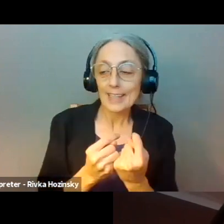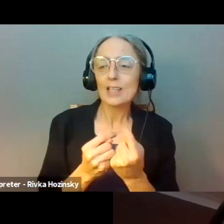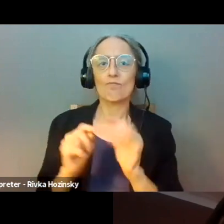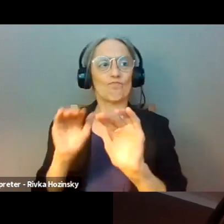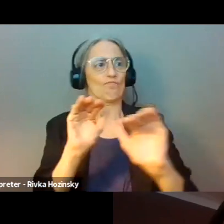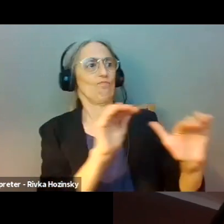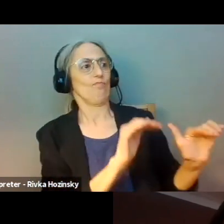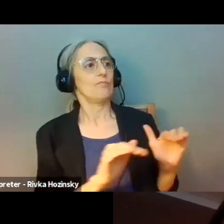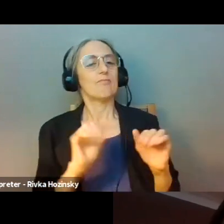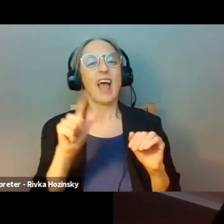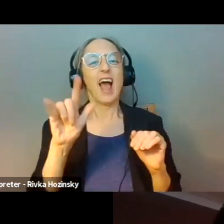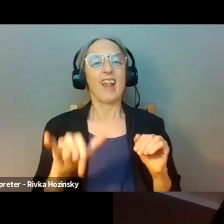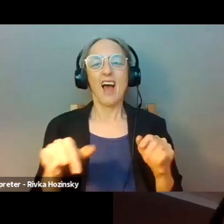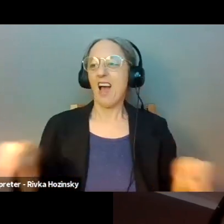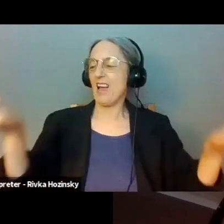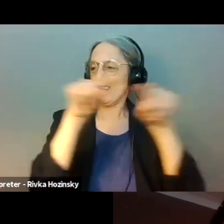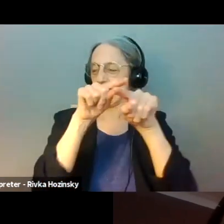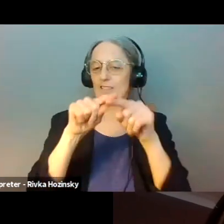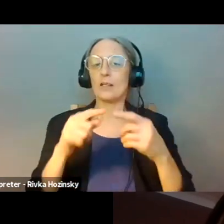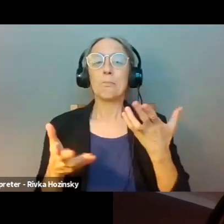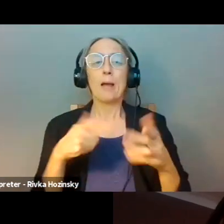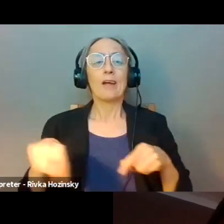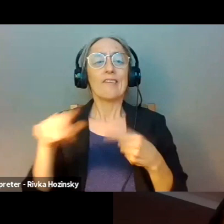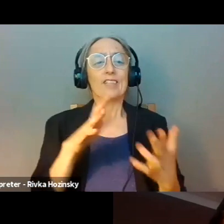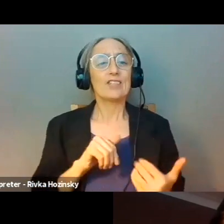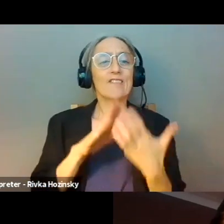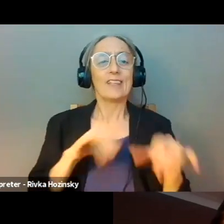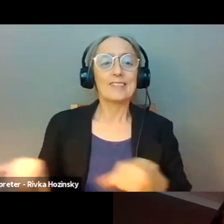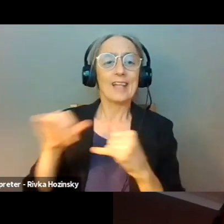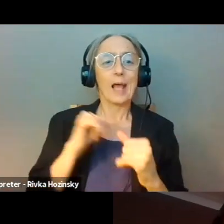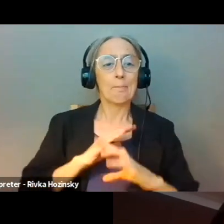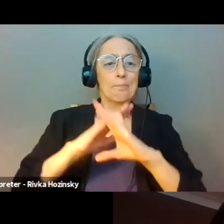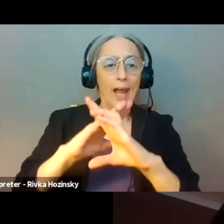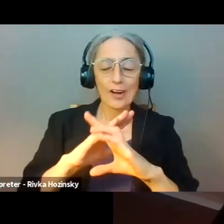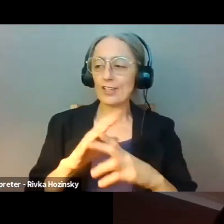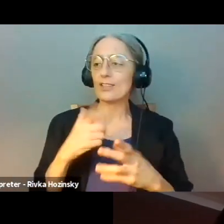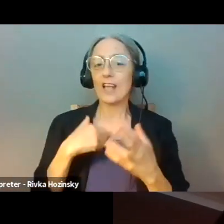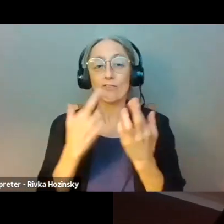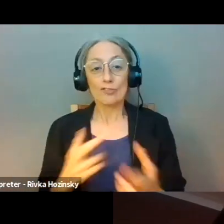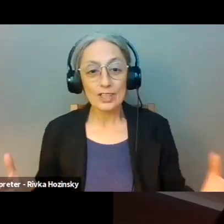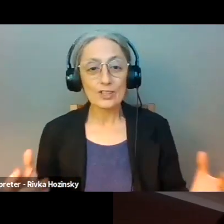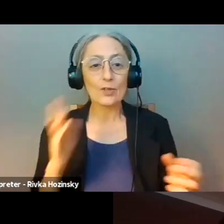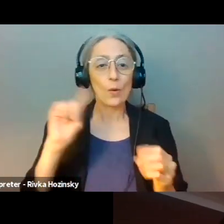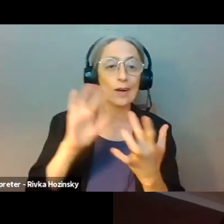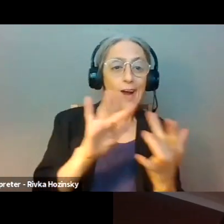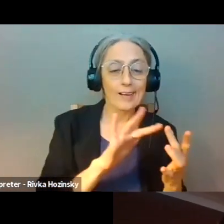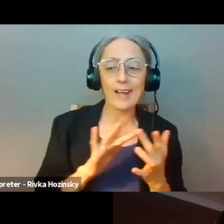or who have probably kind of faced the same barriers that you have and really best practices of just getting